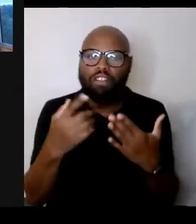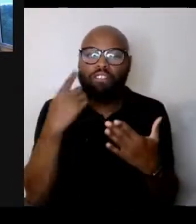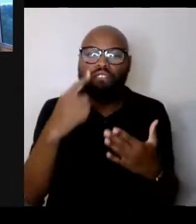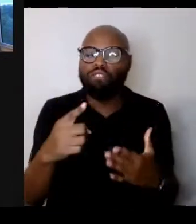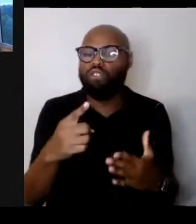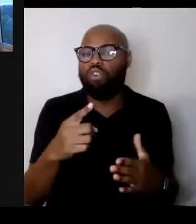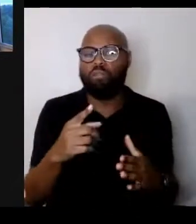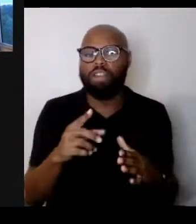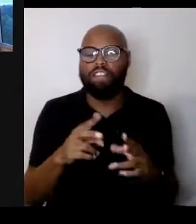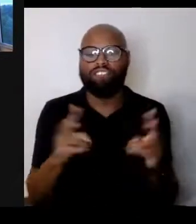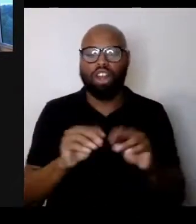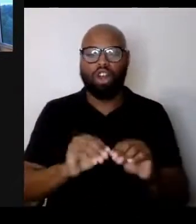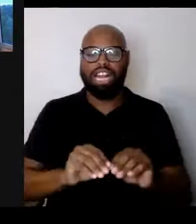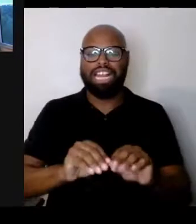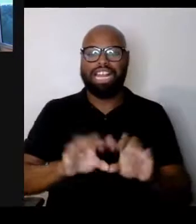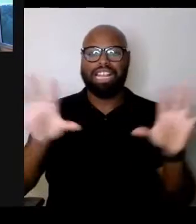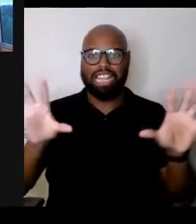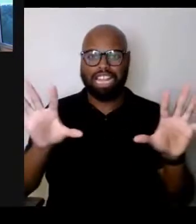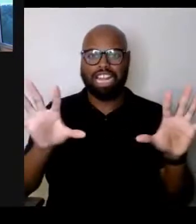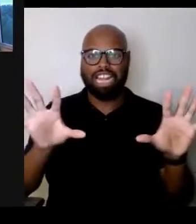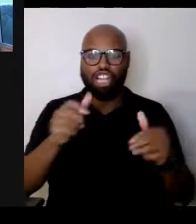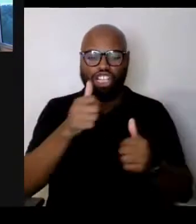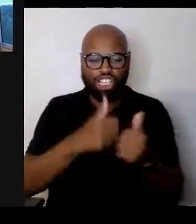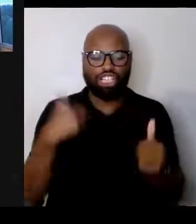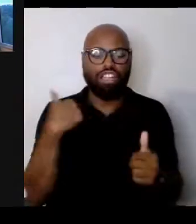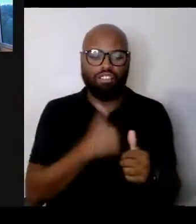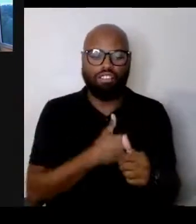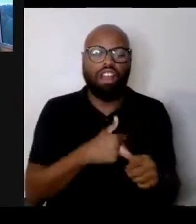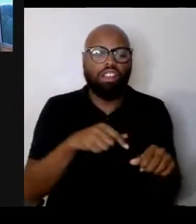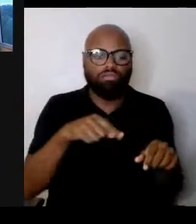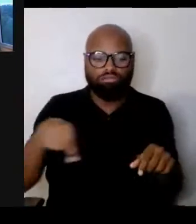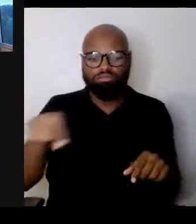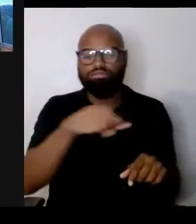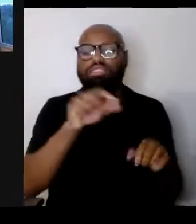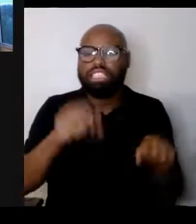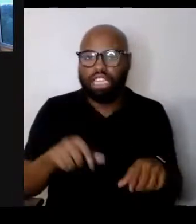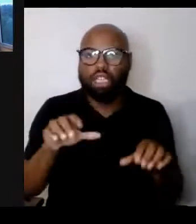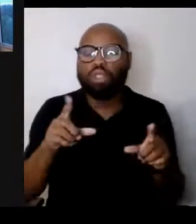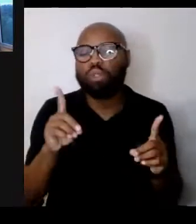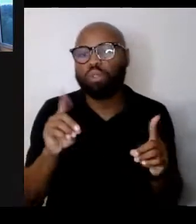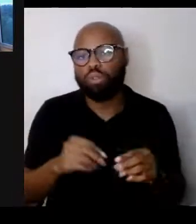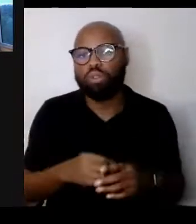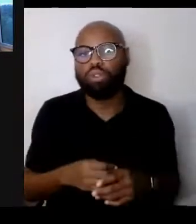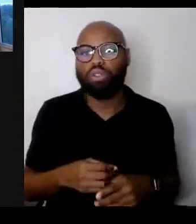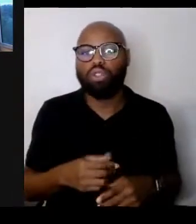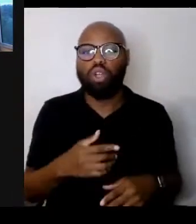about what each of us can do, be open heart, open mind, take action,